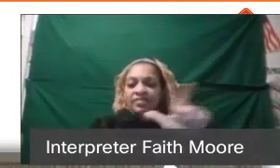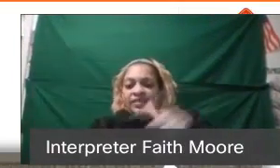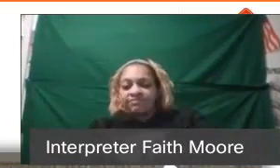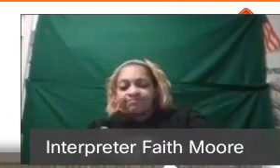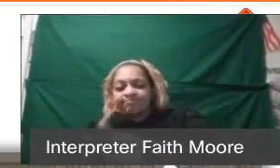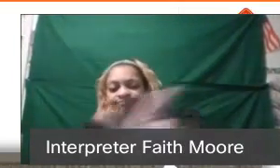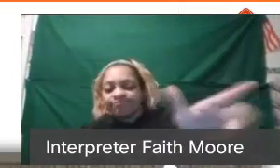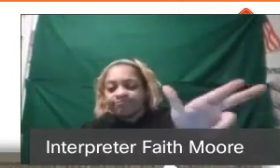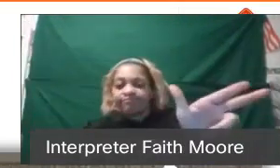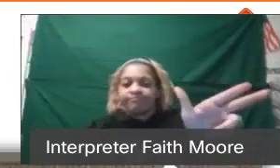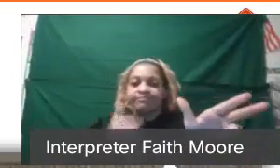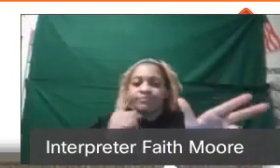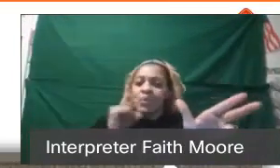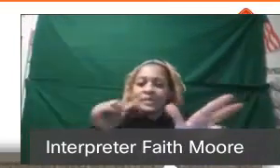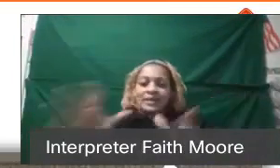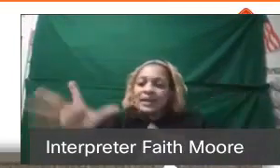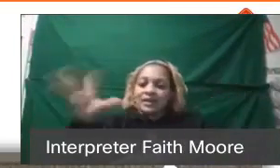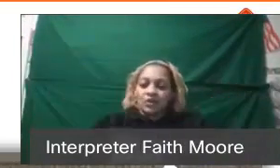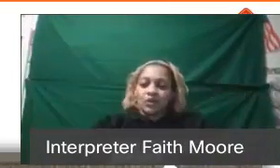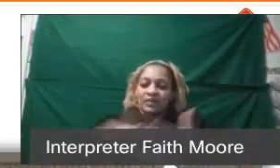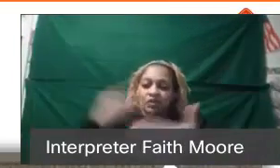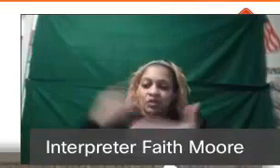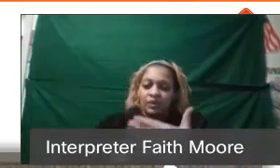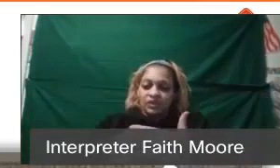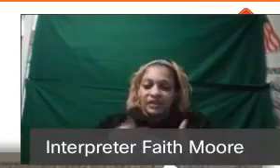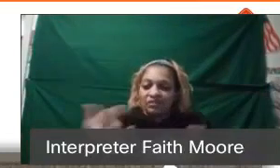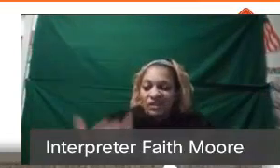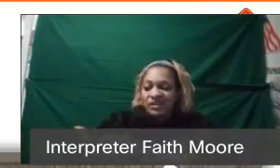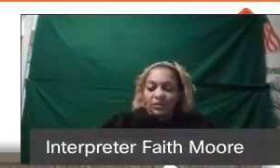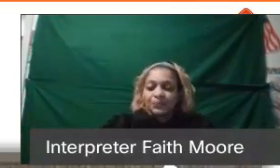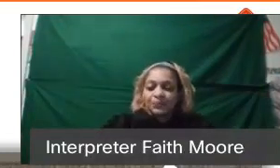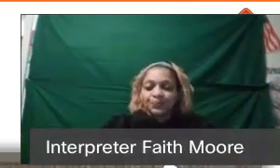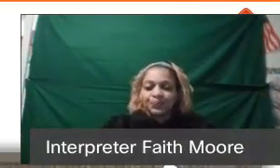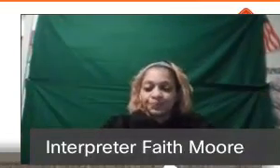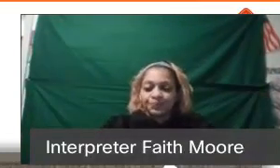In this project to.